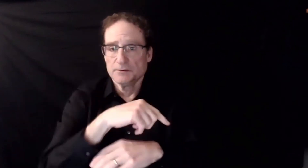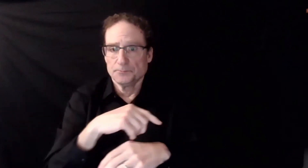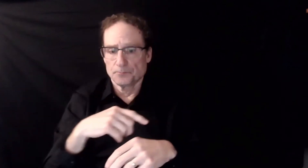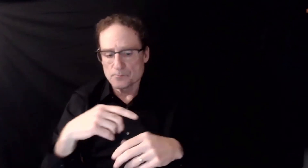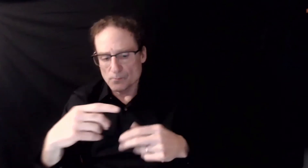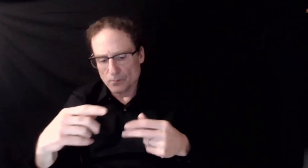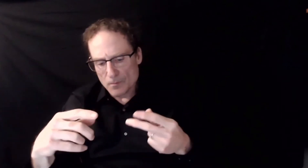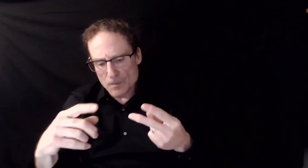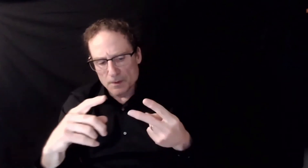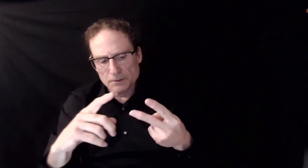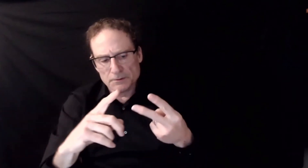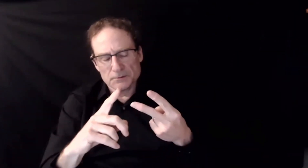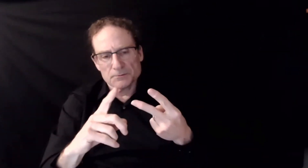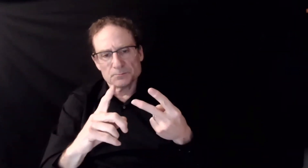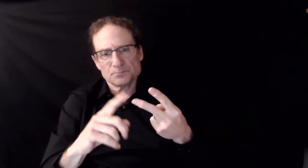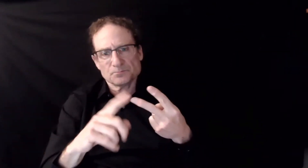and that has continued until this day.